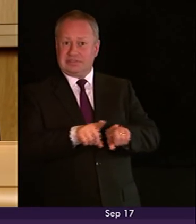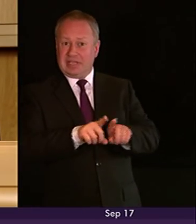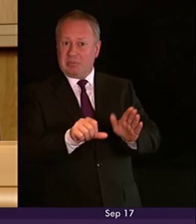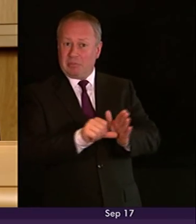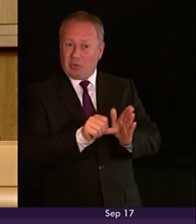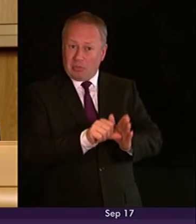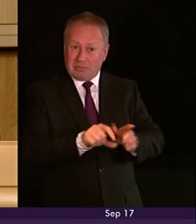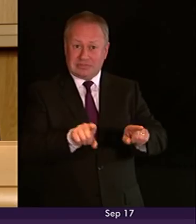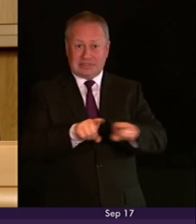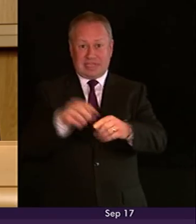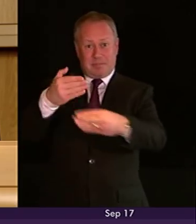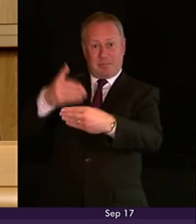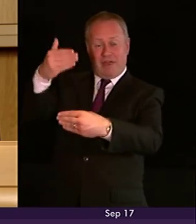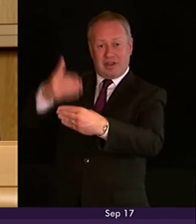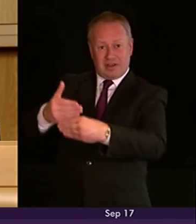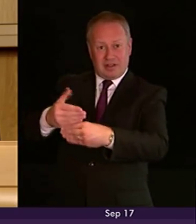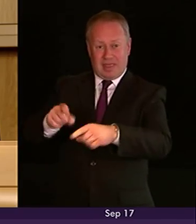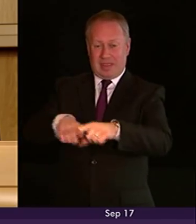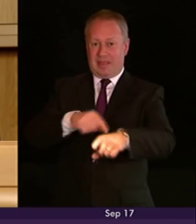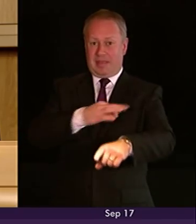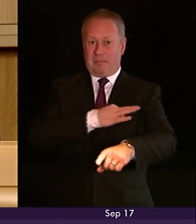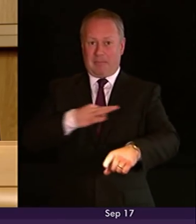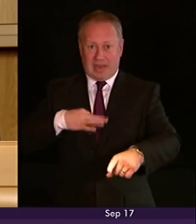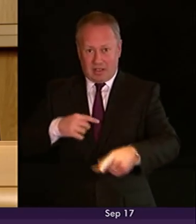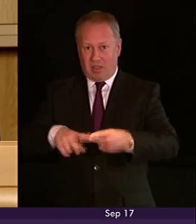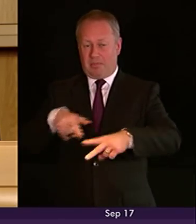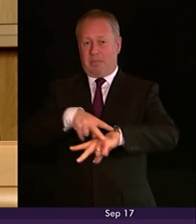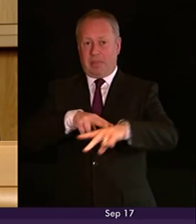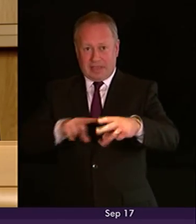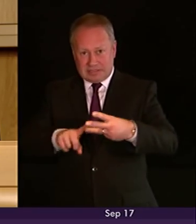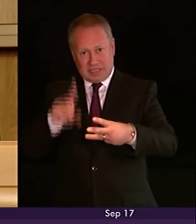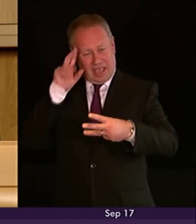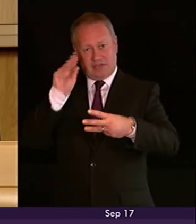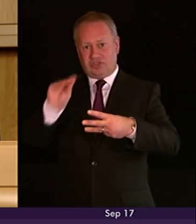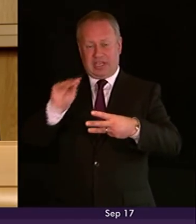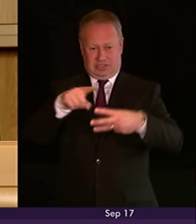in accessing services, including medical and police services, and in educational attainment.